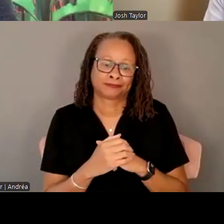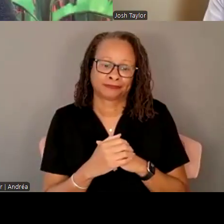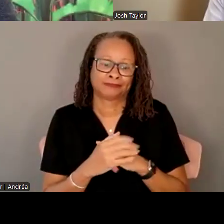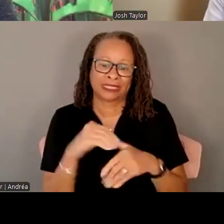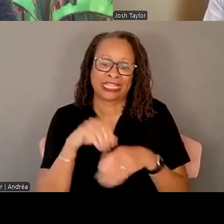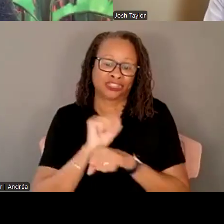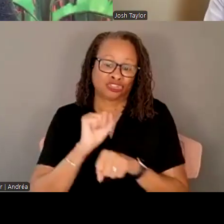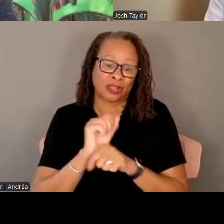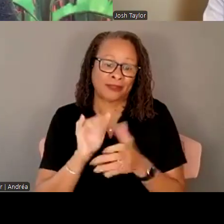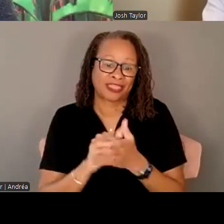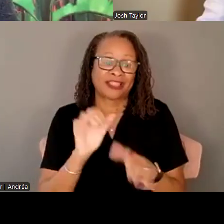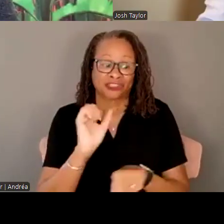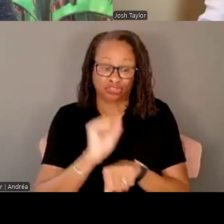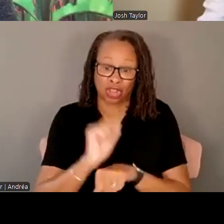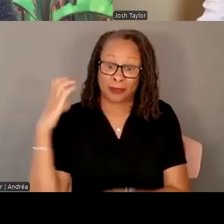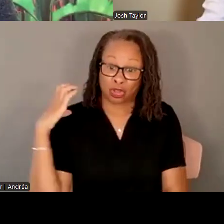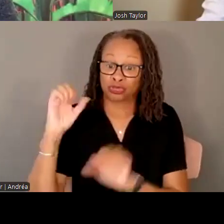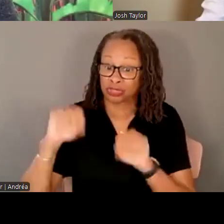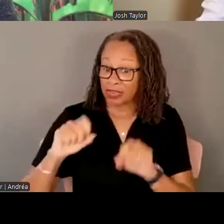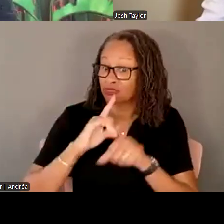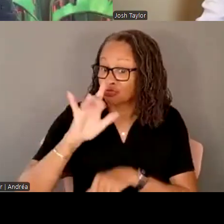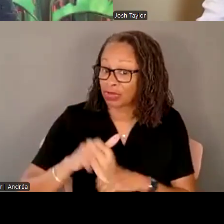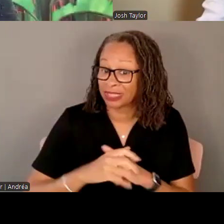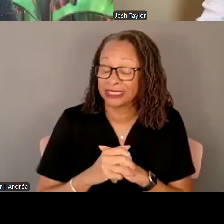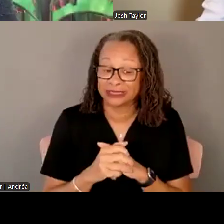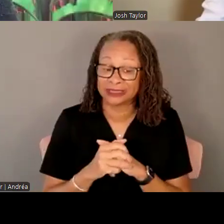that the job coach can really support